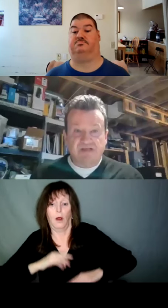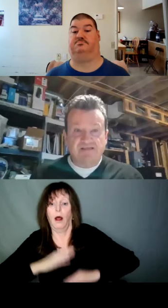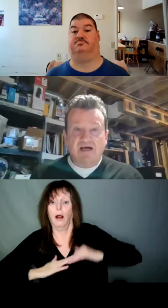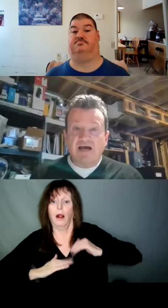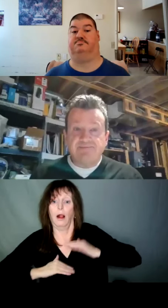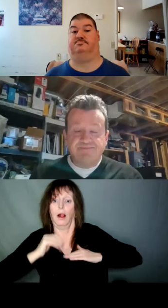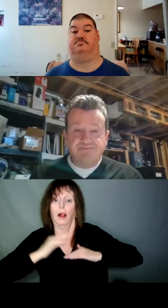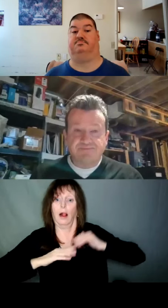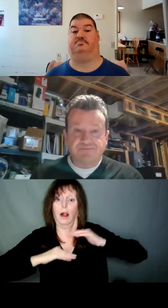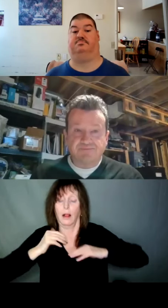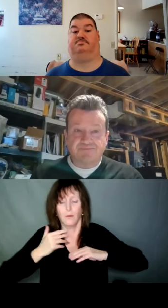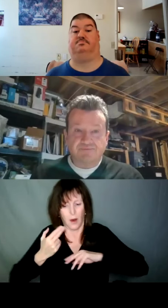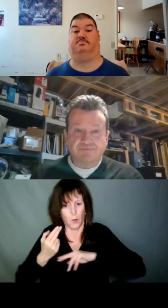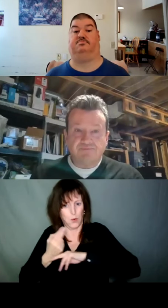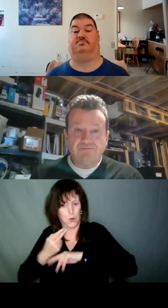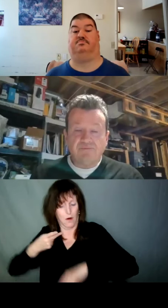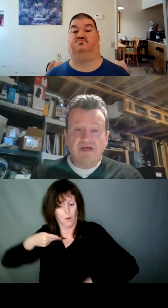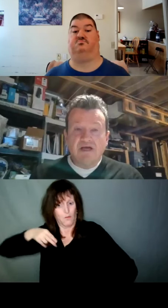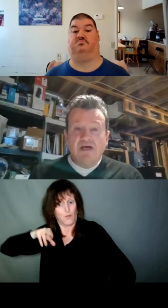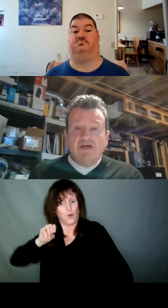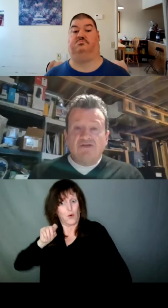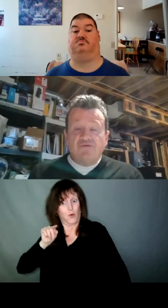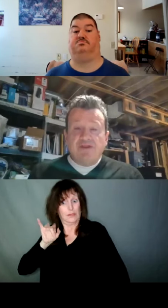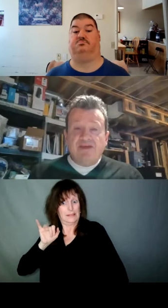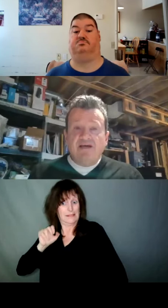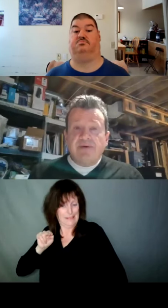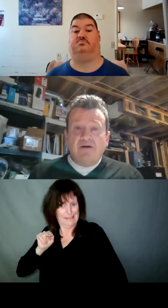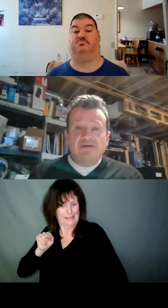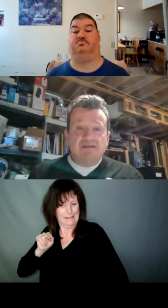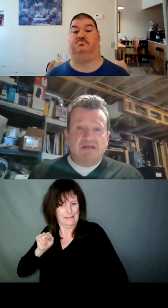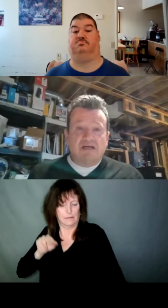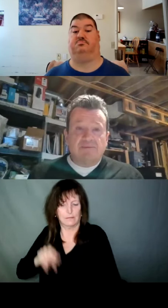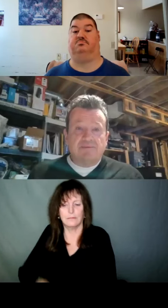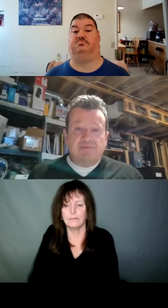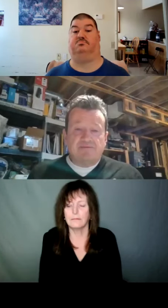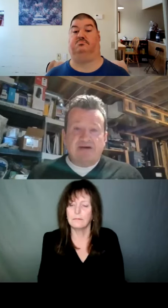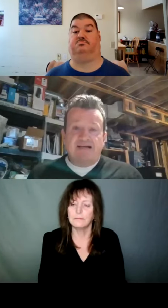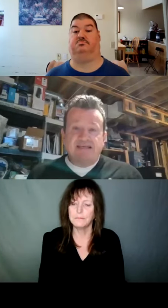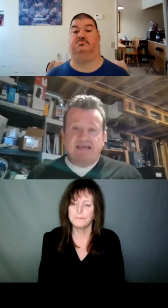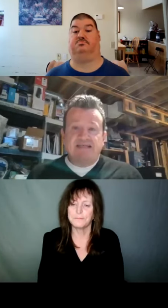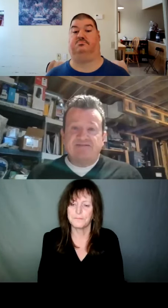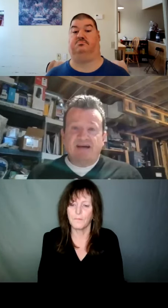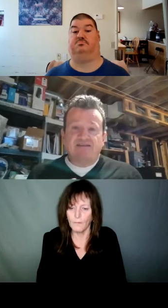takes protein that helps us to fight the same type of antigen by creating an antibody with a protein that could invade us .